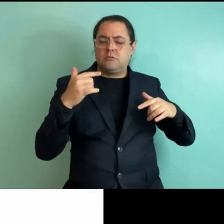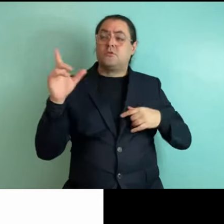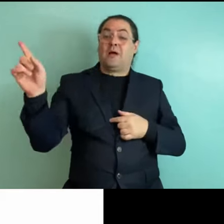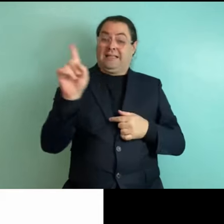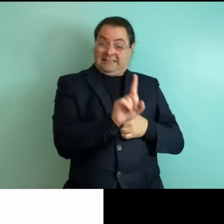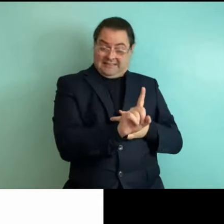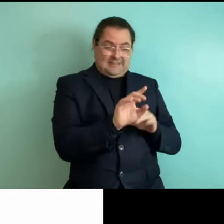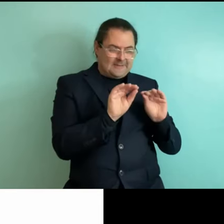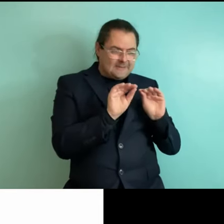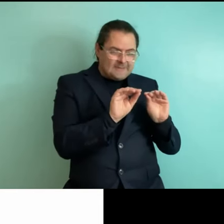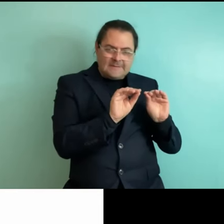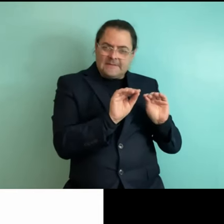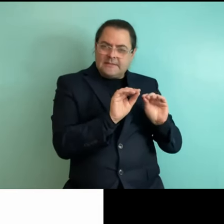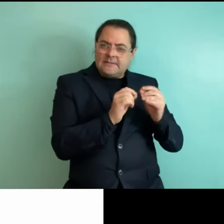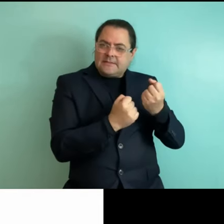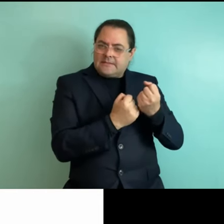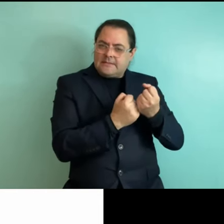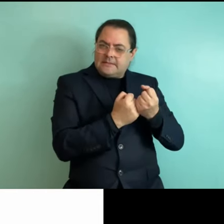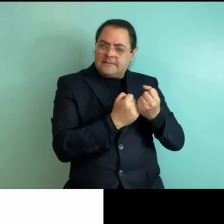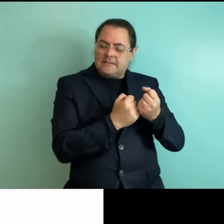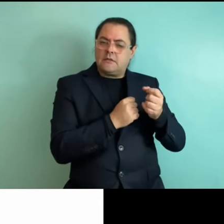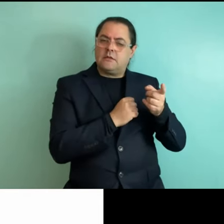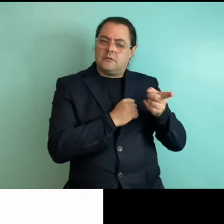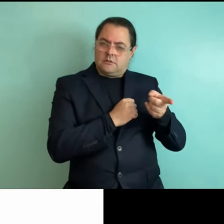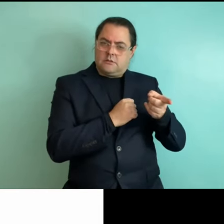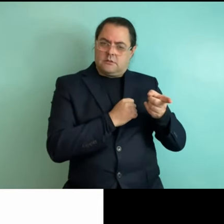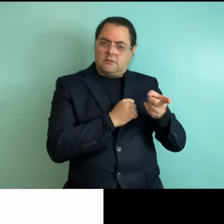an accredited offering through an institution of higher learning.